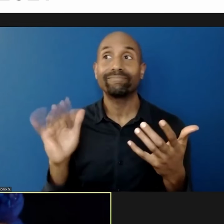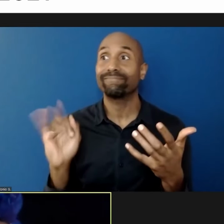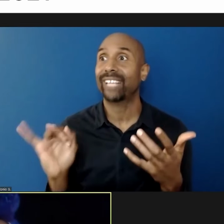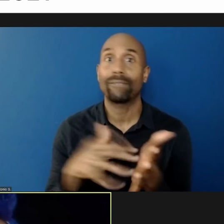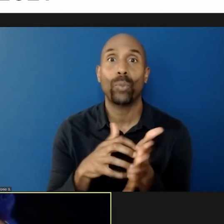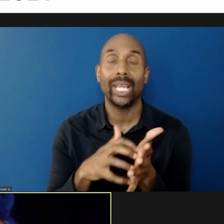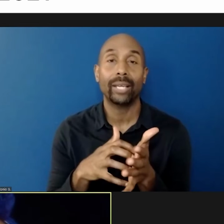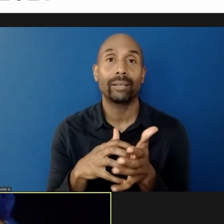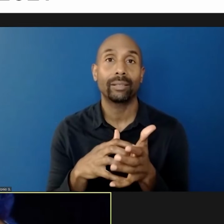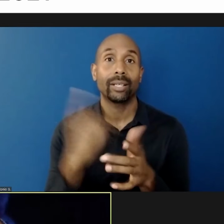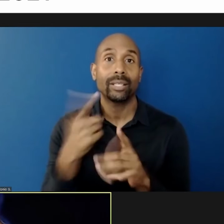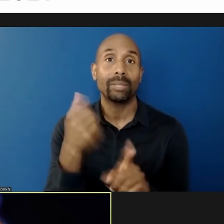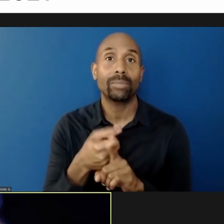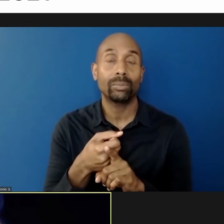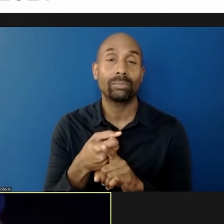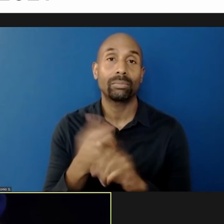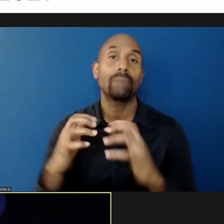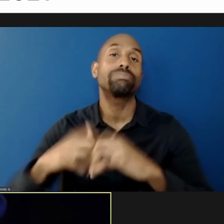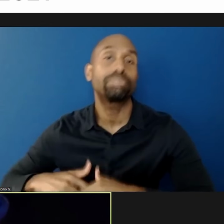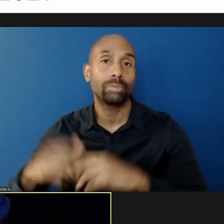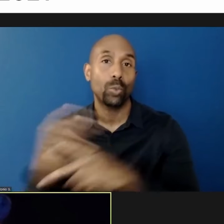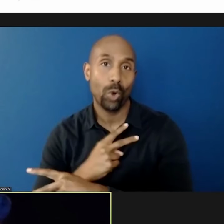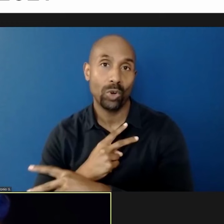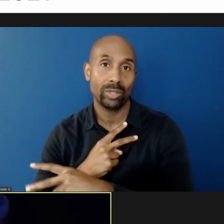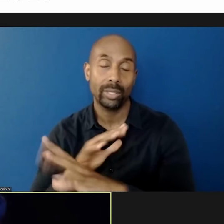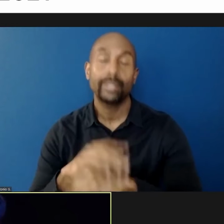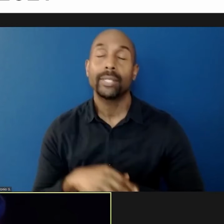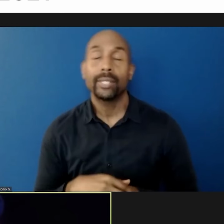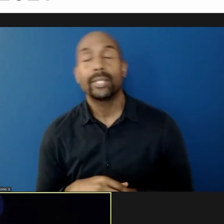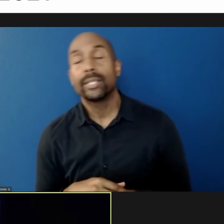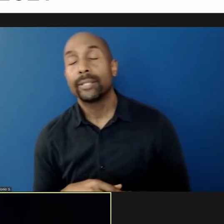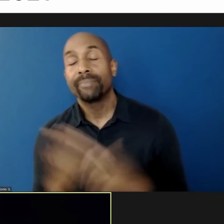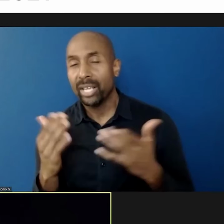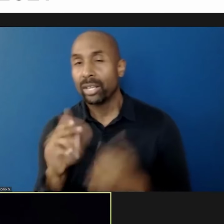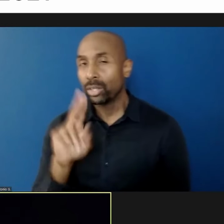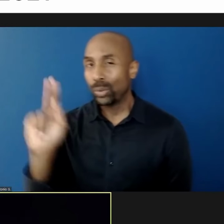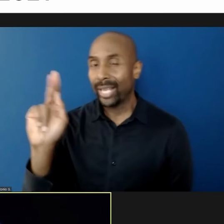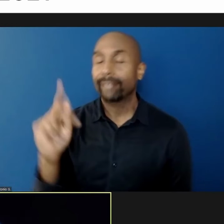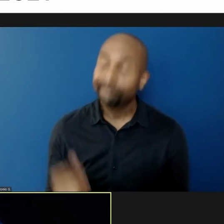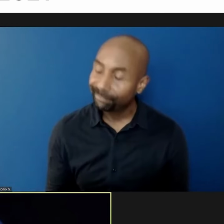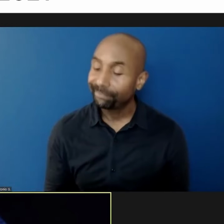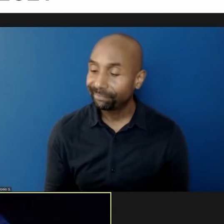important. So I guess here in the UK, we have really clear statistics that show that our